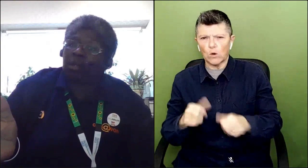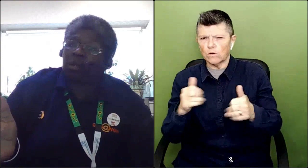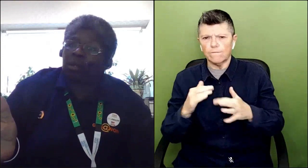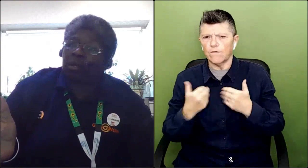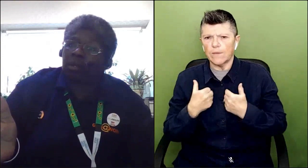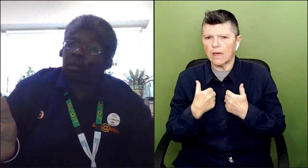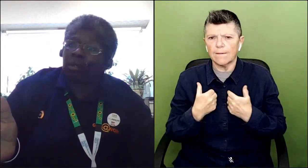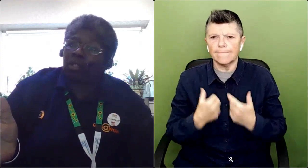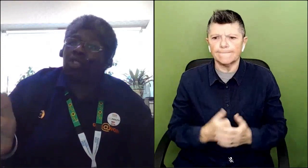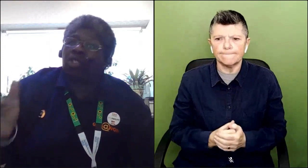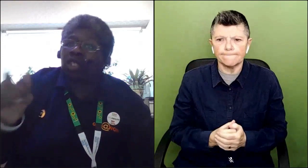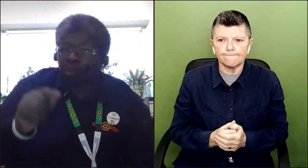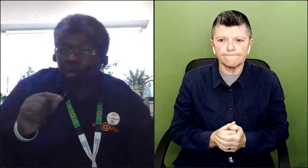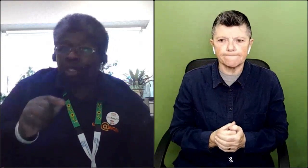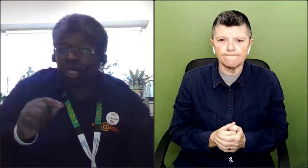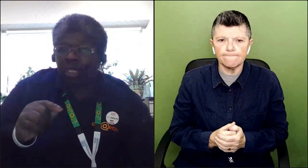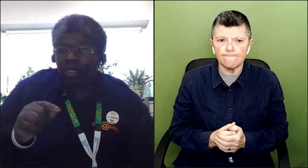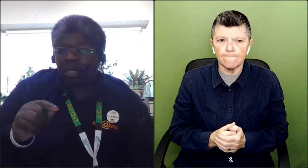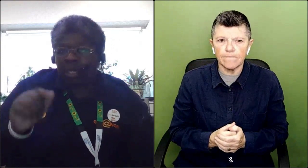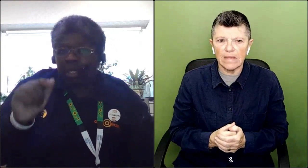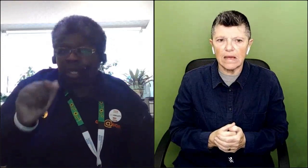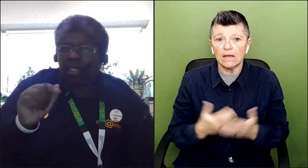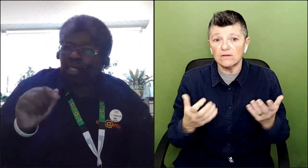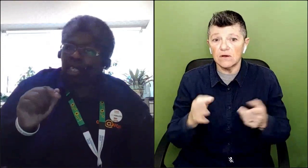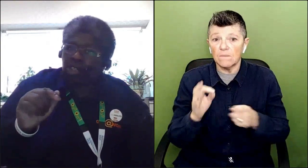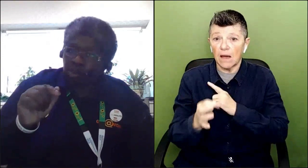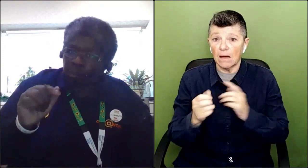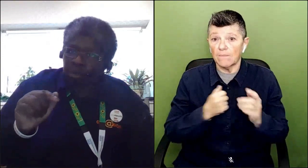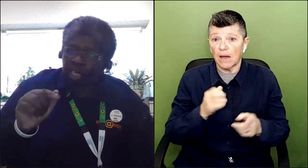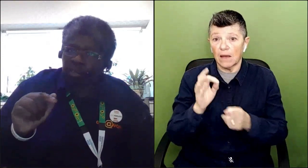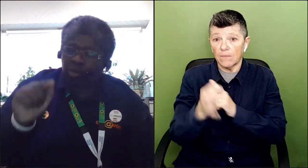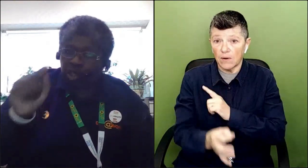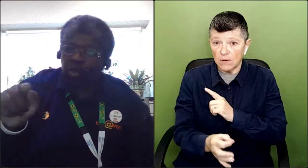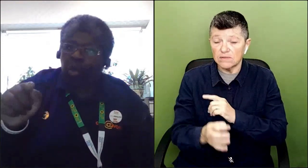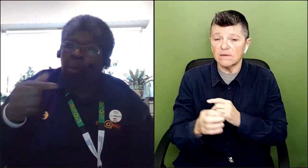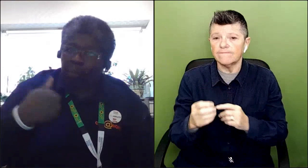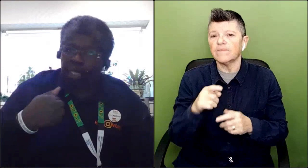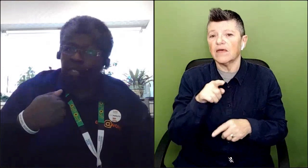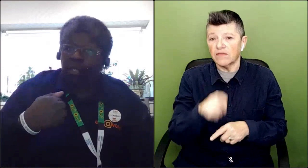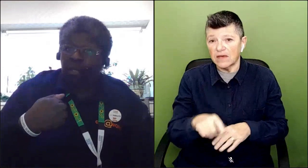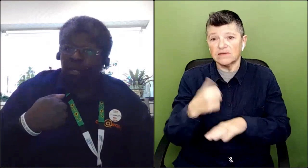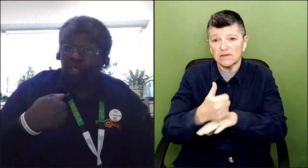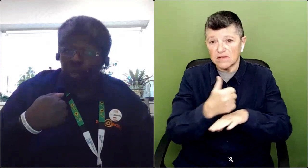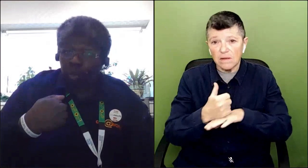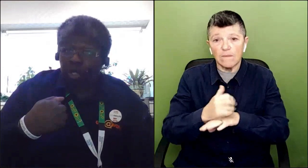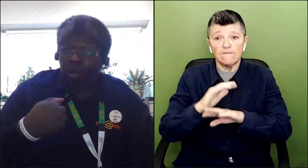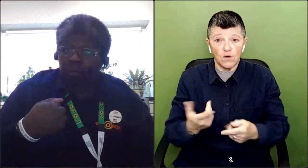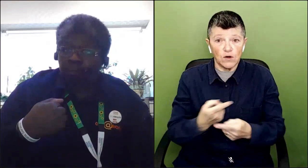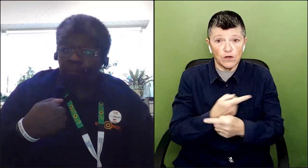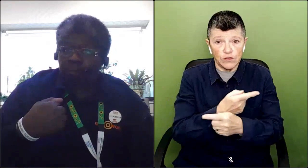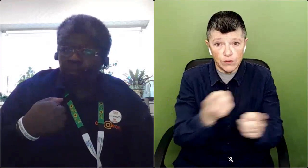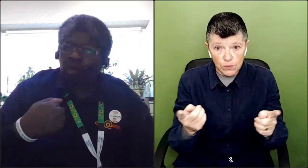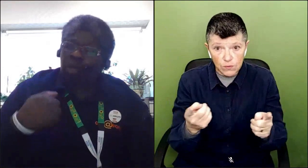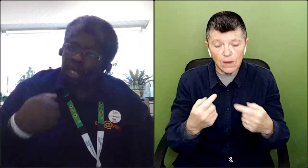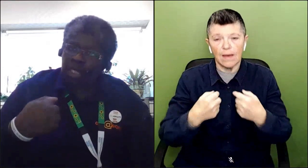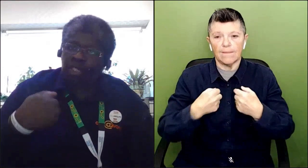So the point is these things are in place for you and me to work on, but we need to